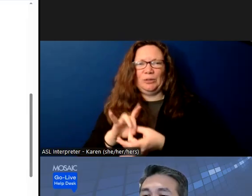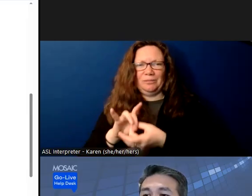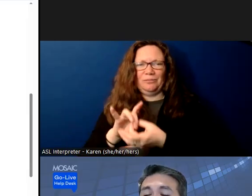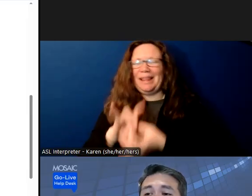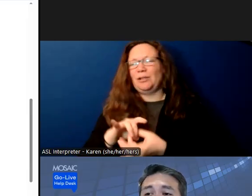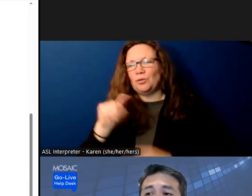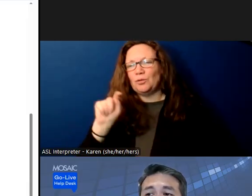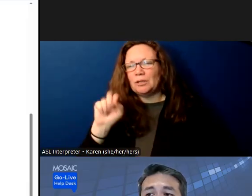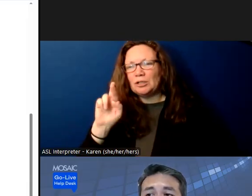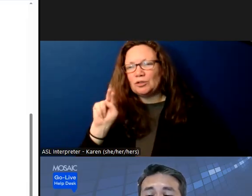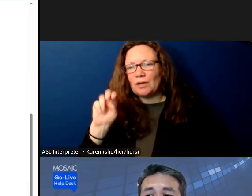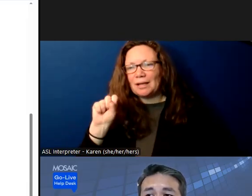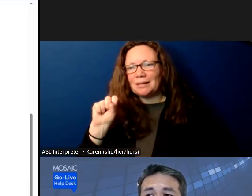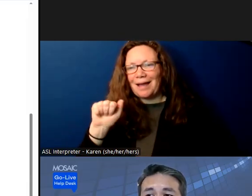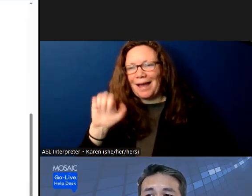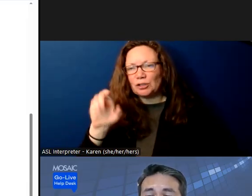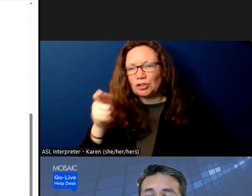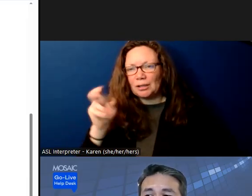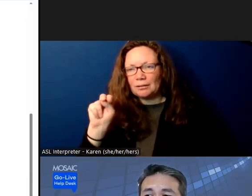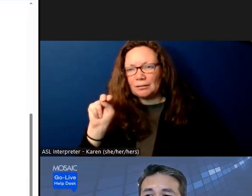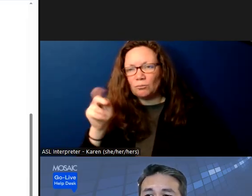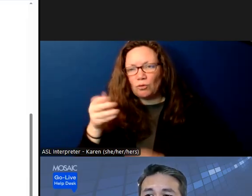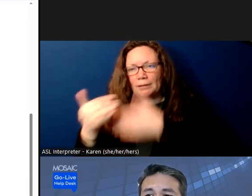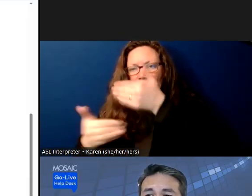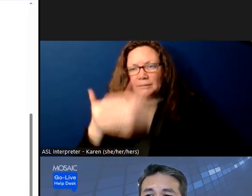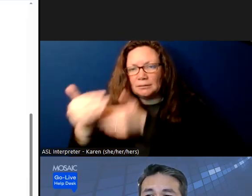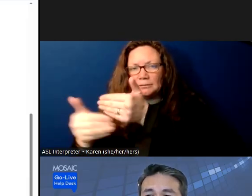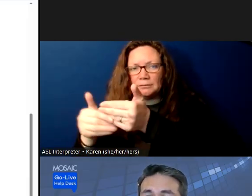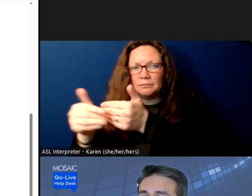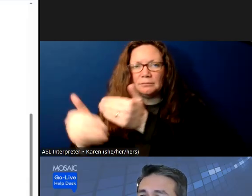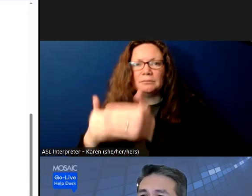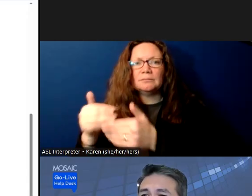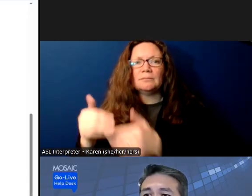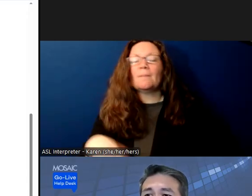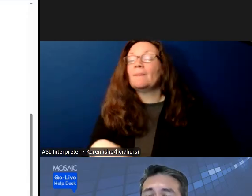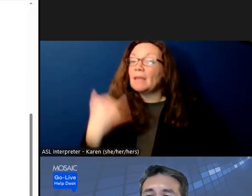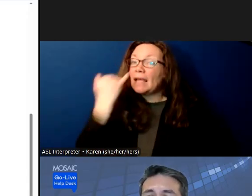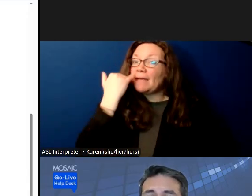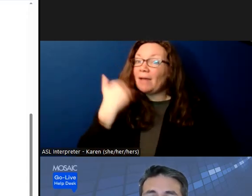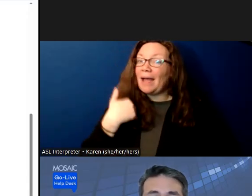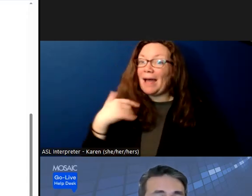If I have an existing mosaic transaction code, I can select from the list here. And if I